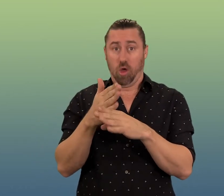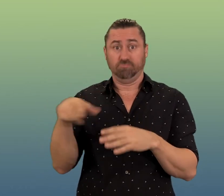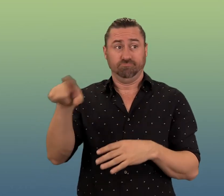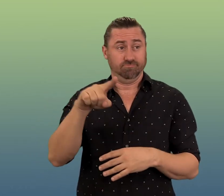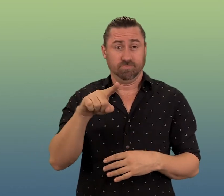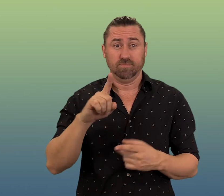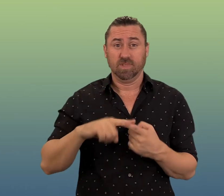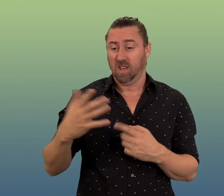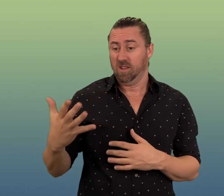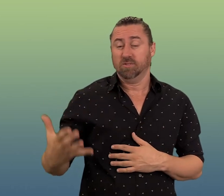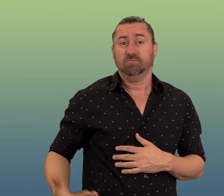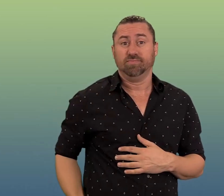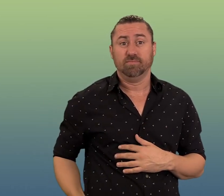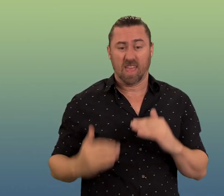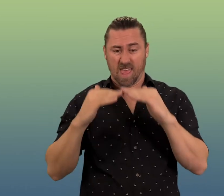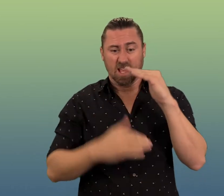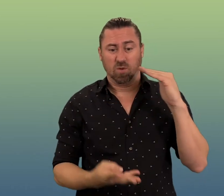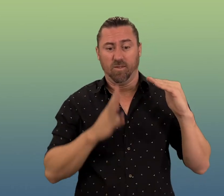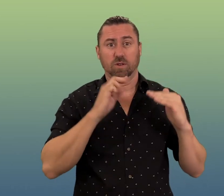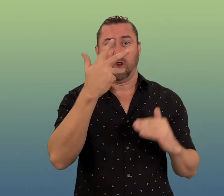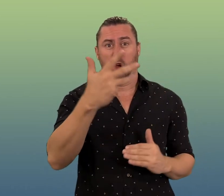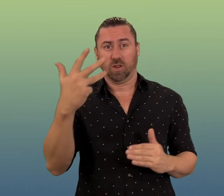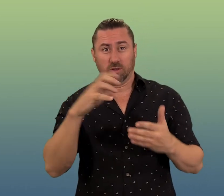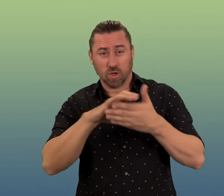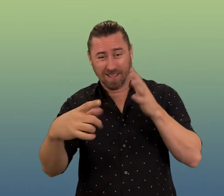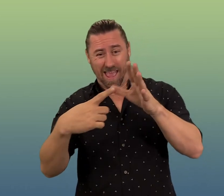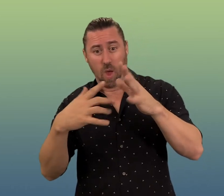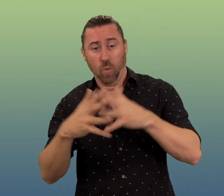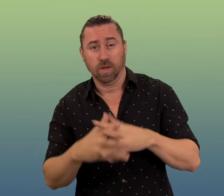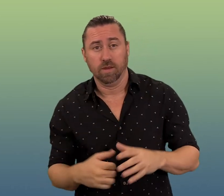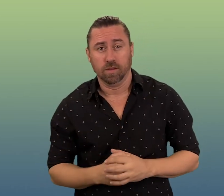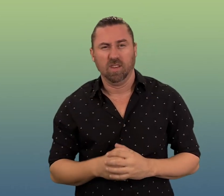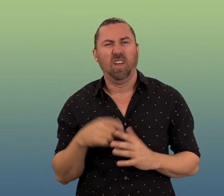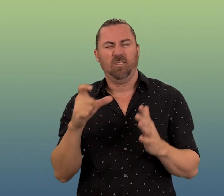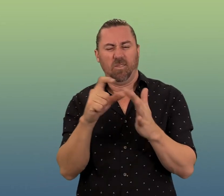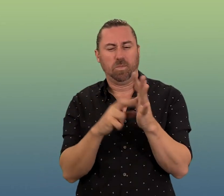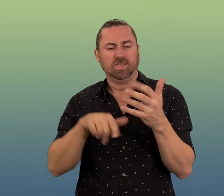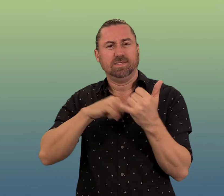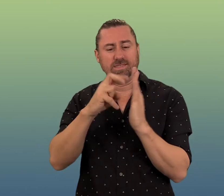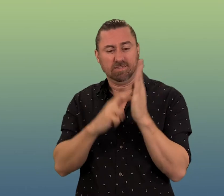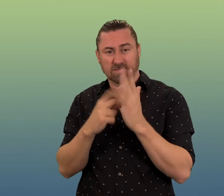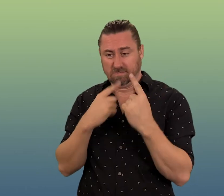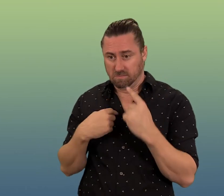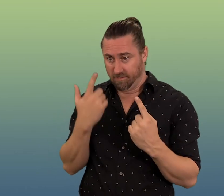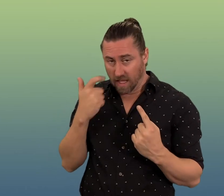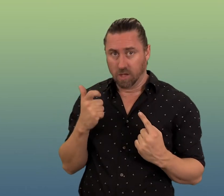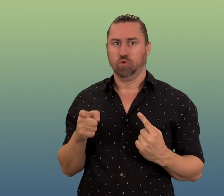earns less than $499 a week. Australia Bureau of Statistics Census, 2016.